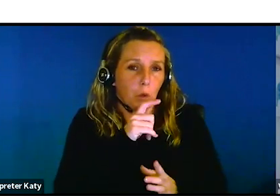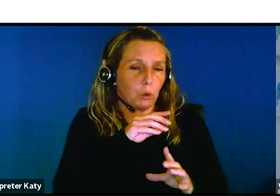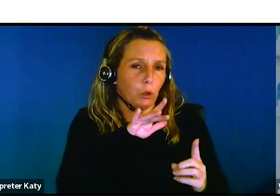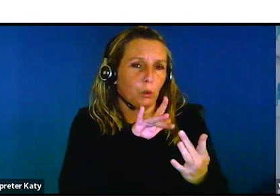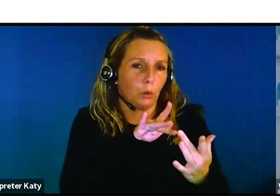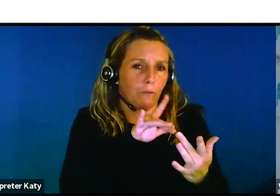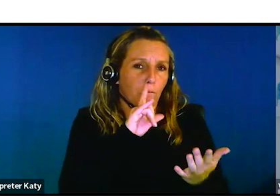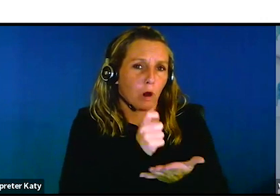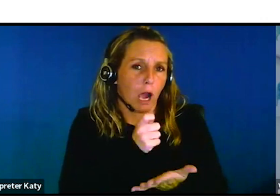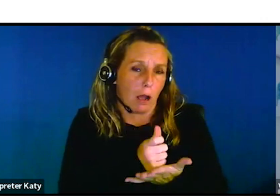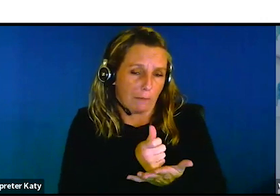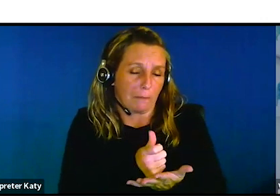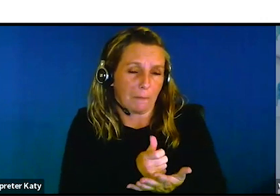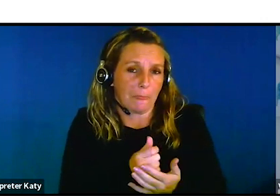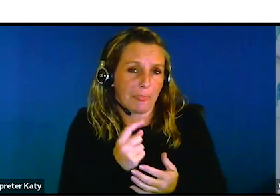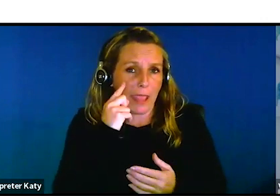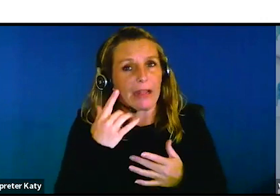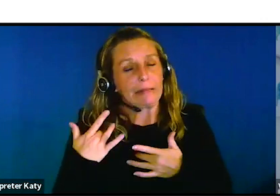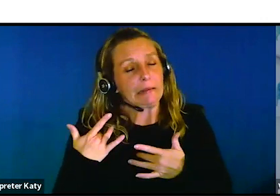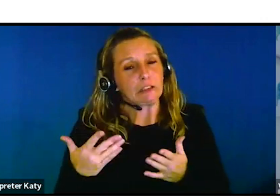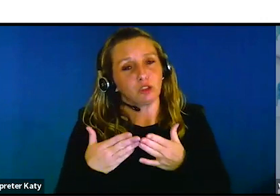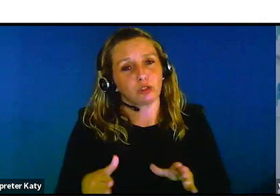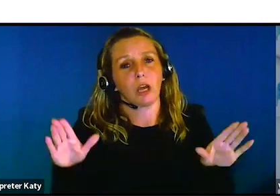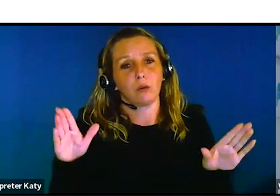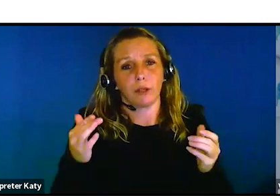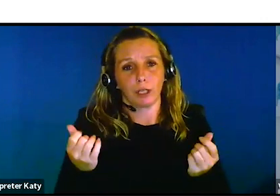generally understood, and I speak a lot